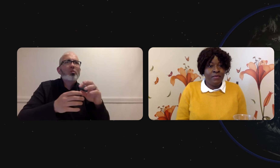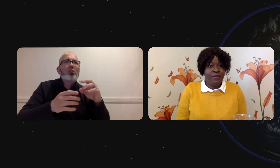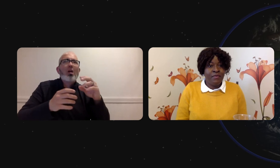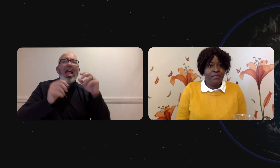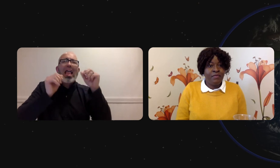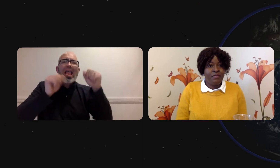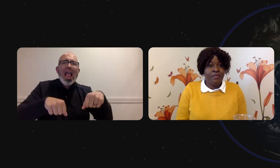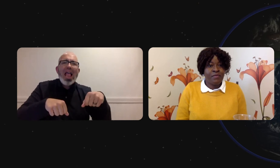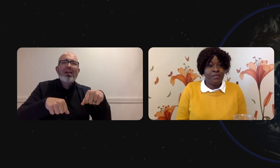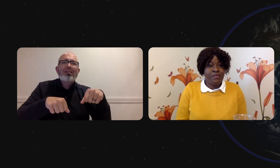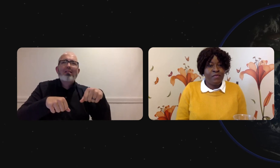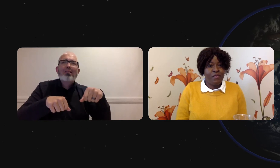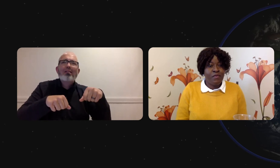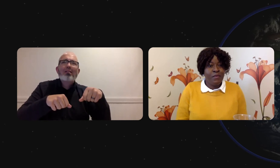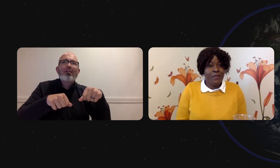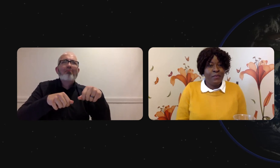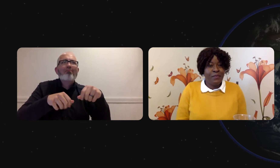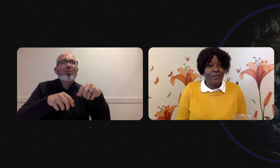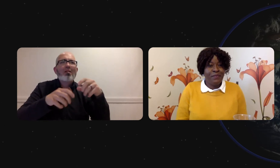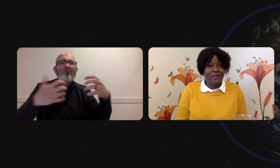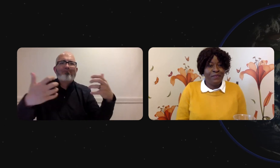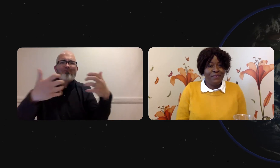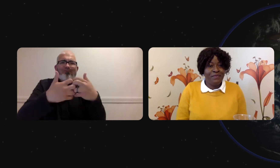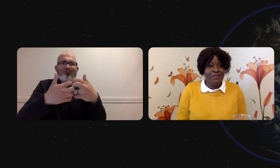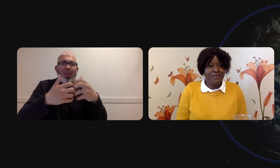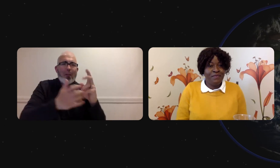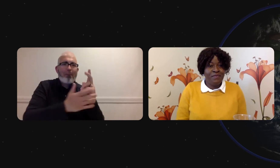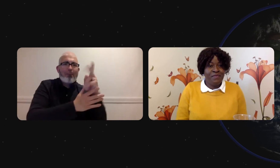You talked about growing plants.